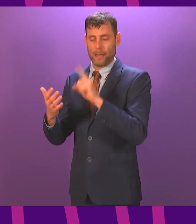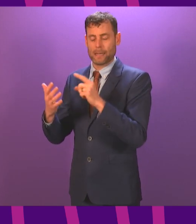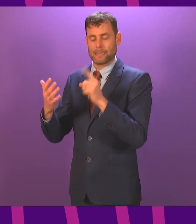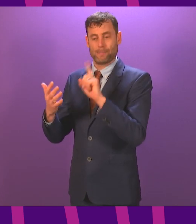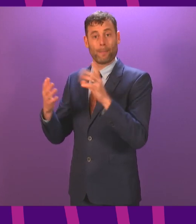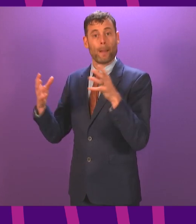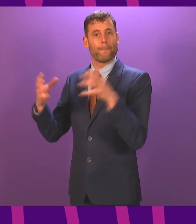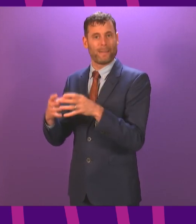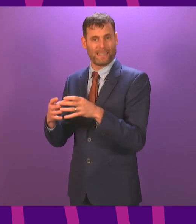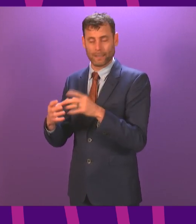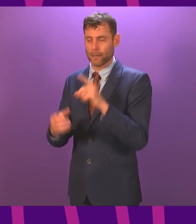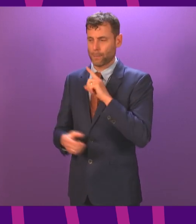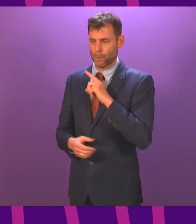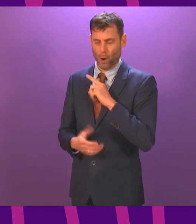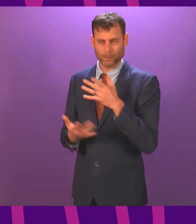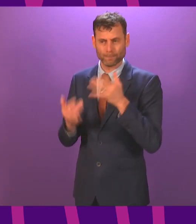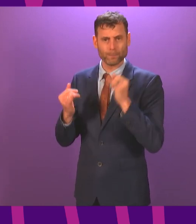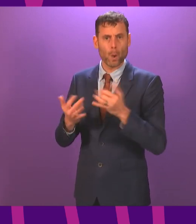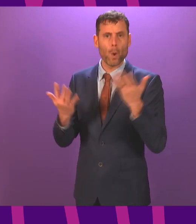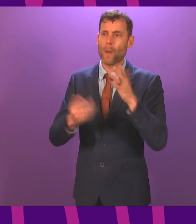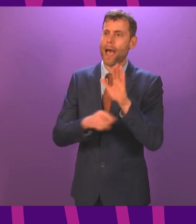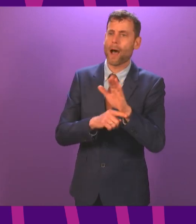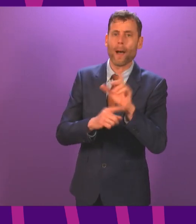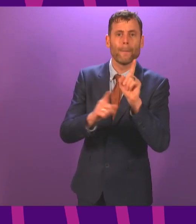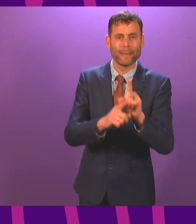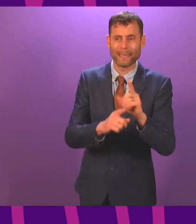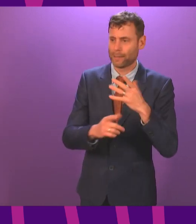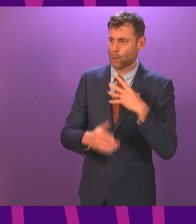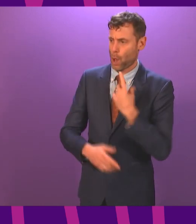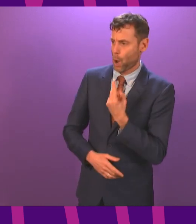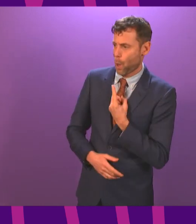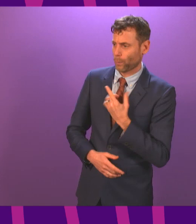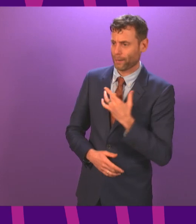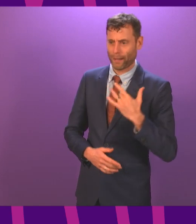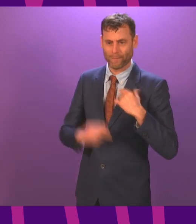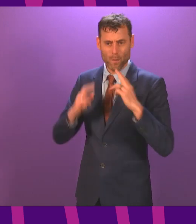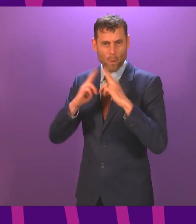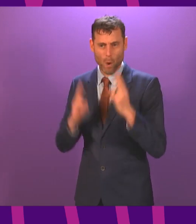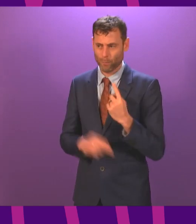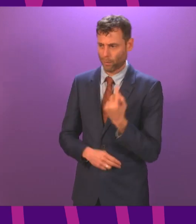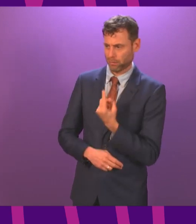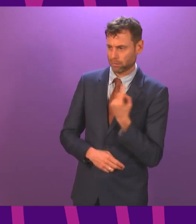to meet in homes, because of the lack of meeting places and the need to address isolation.